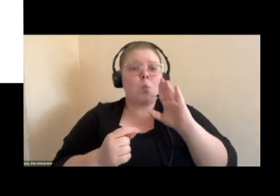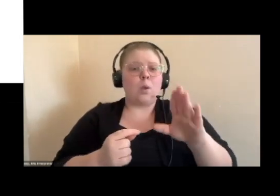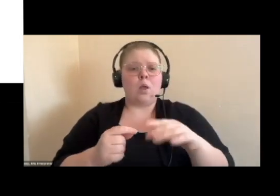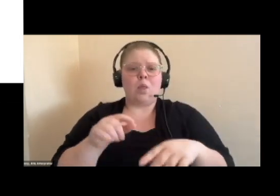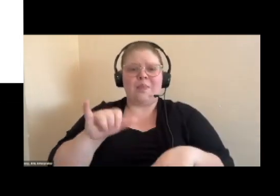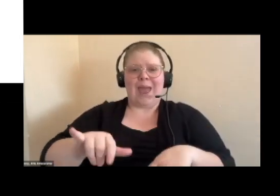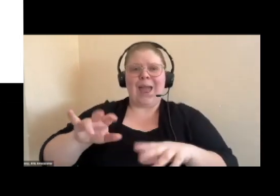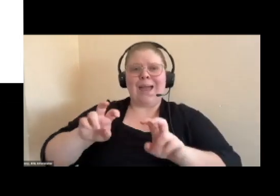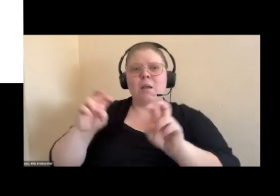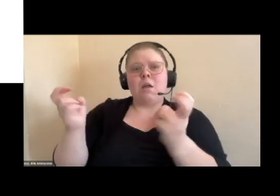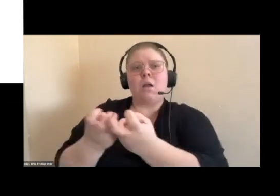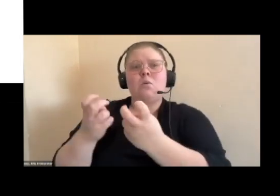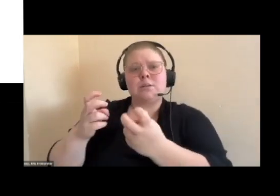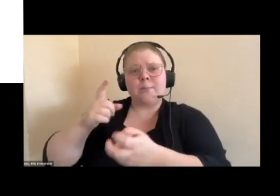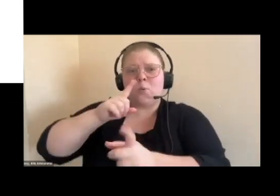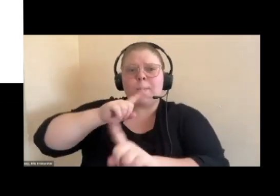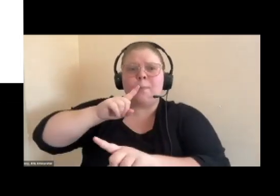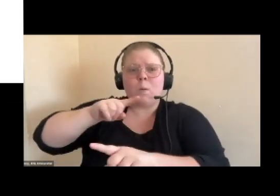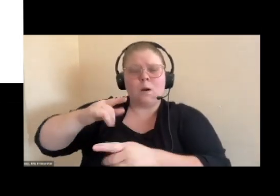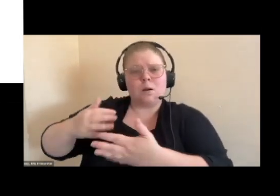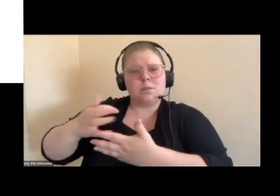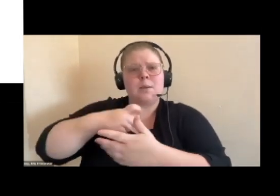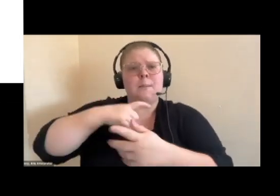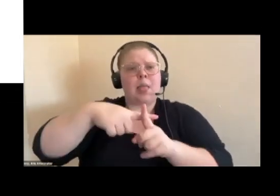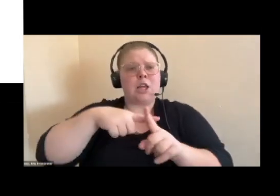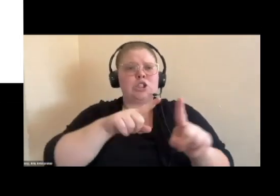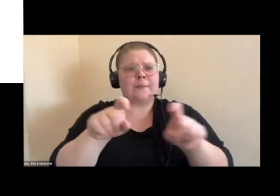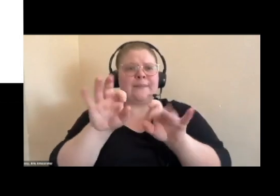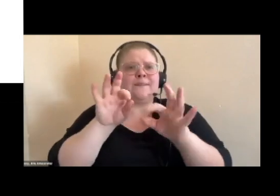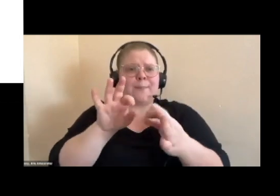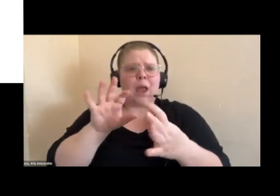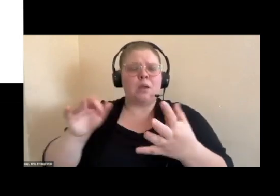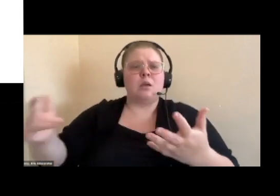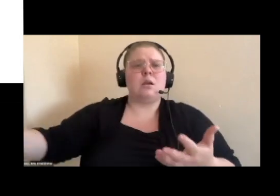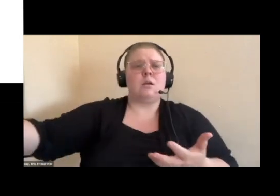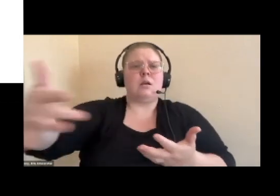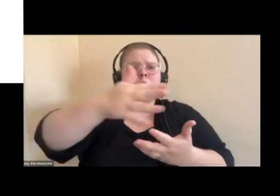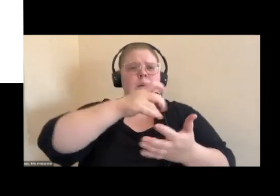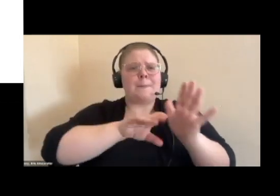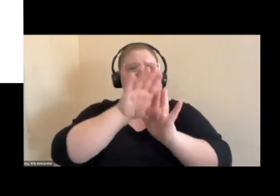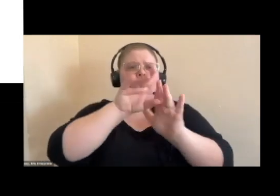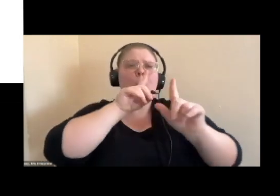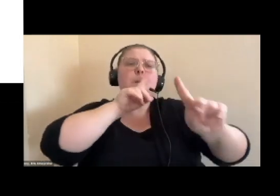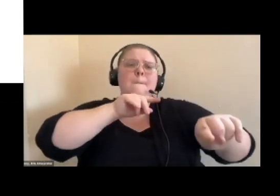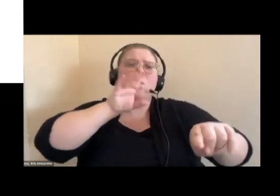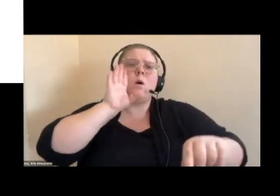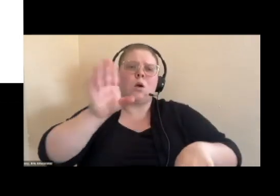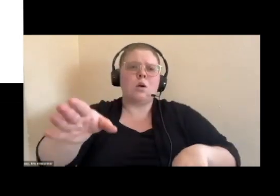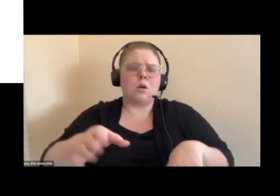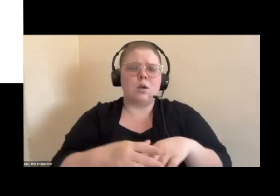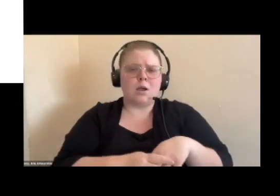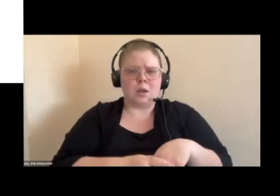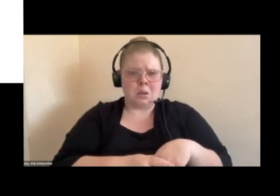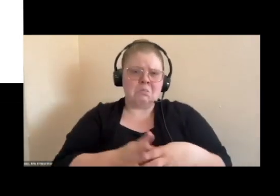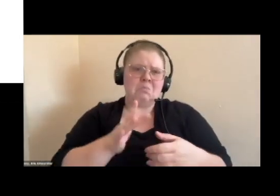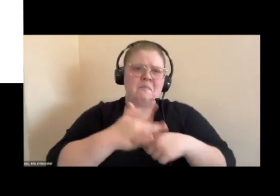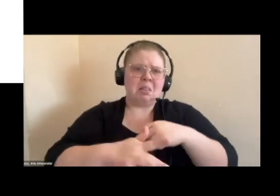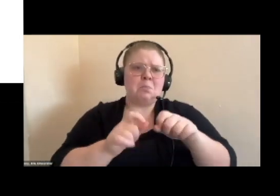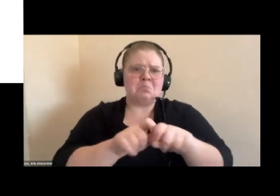feedback we get from the survey and put it all together in a report that would come out this summer about